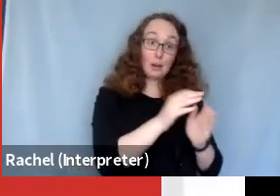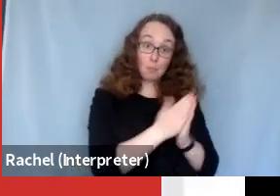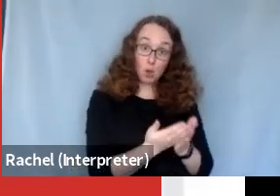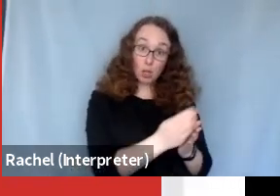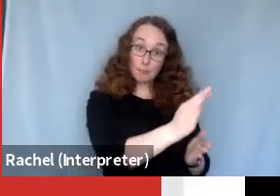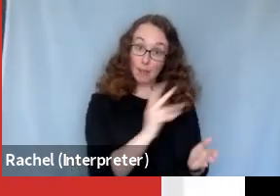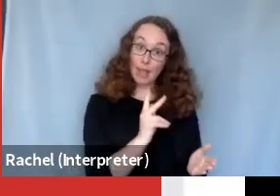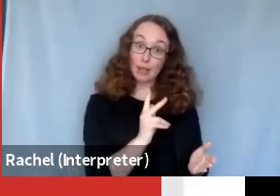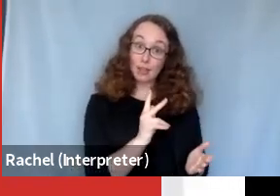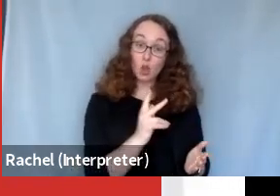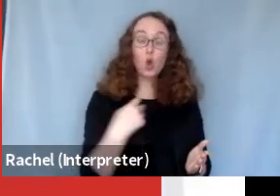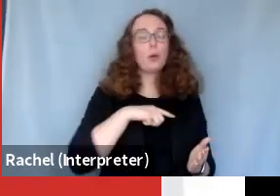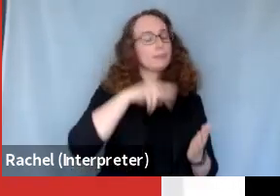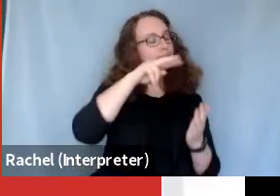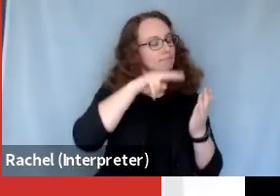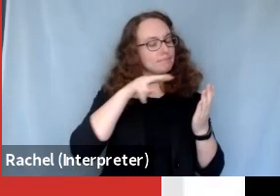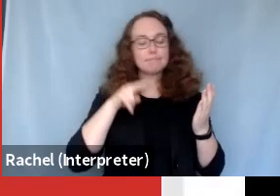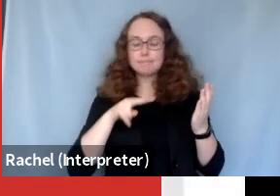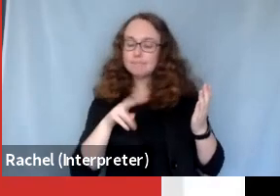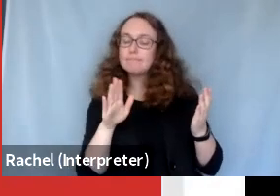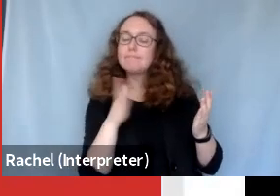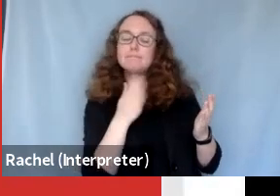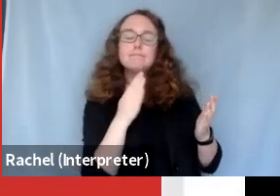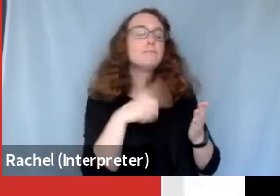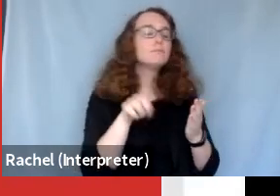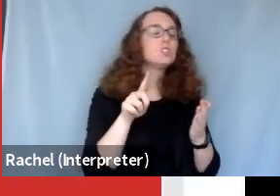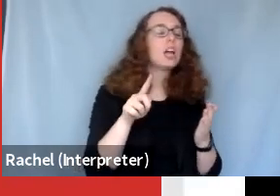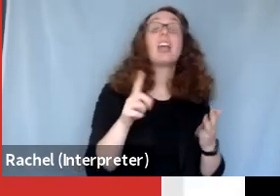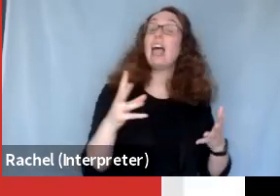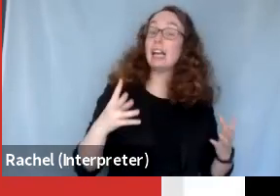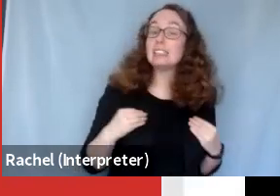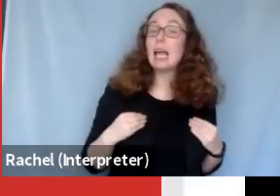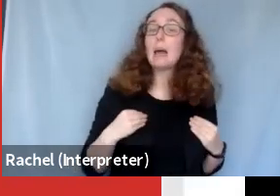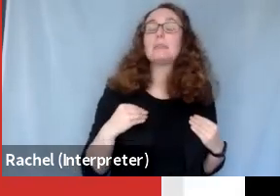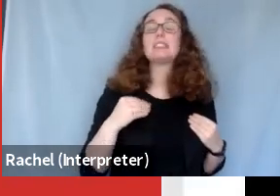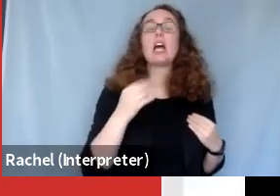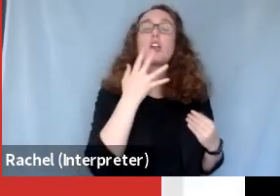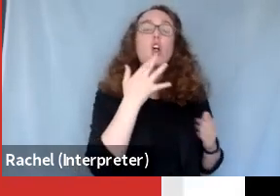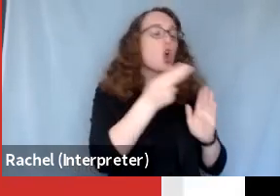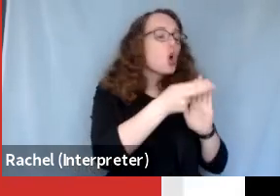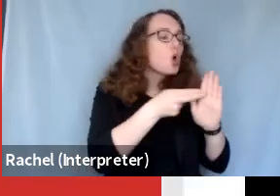know we take highlighted books back but it can't be grotesquely highlighted if that's even a